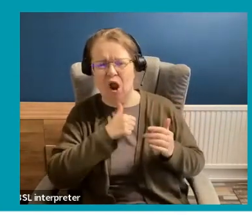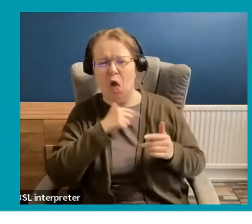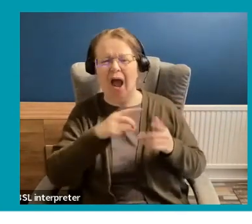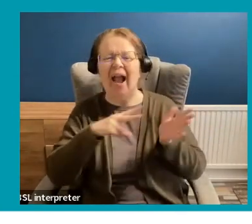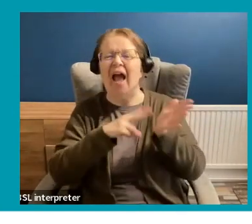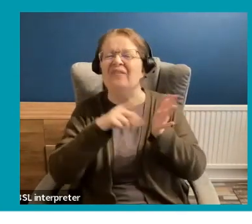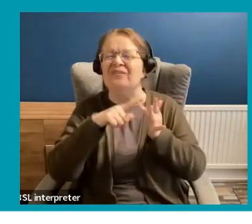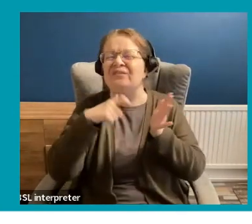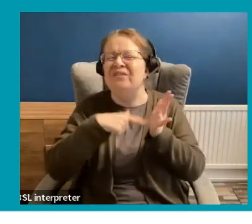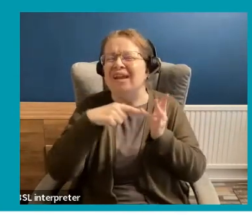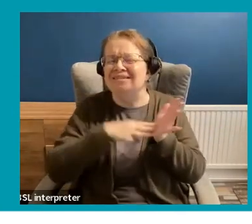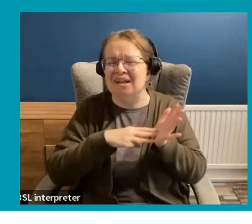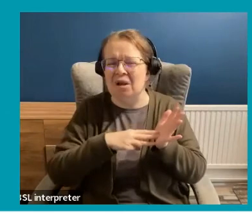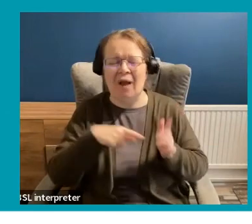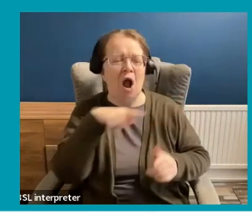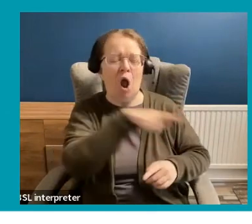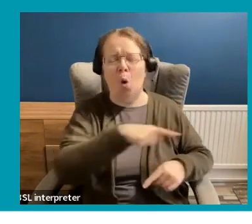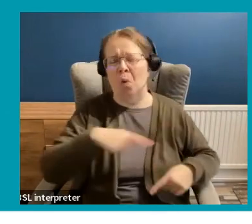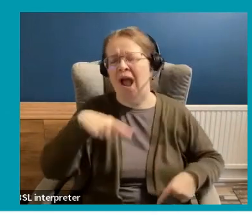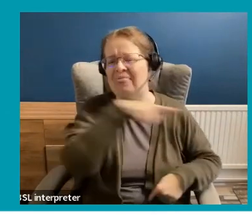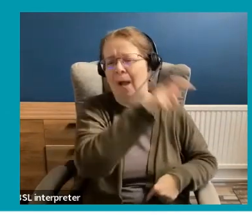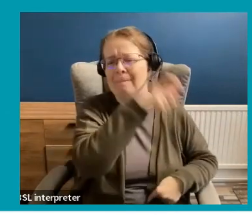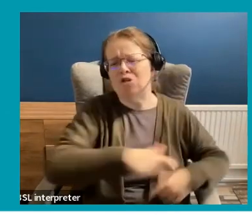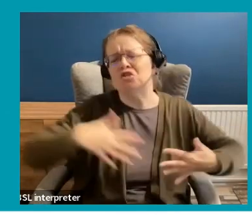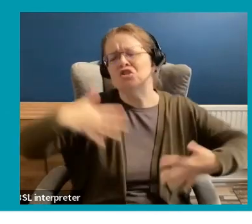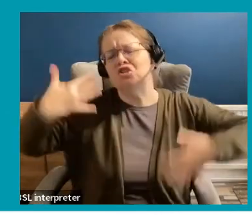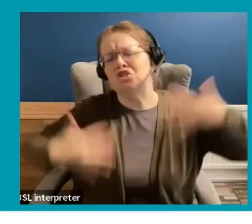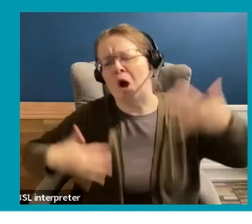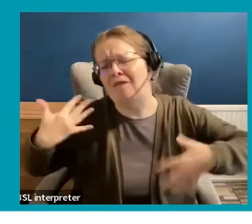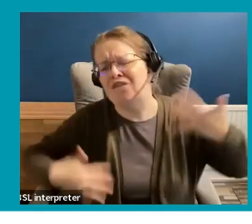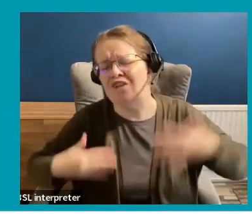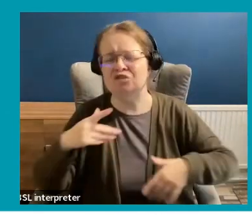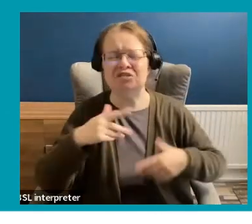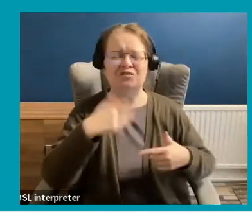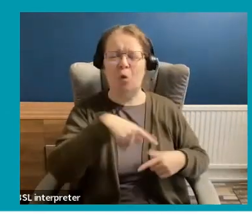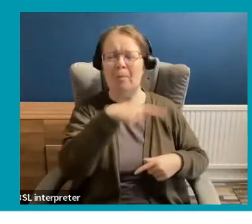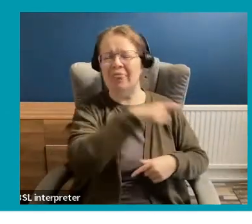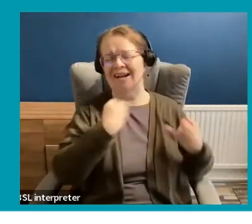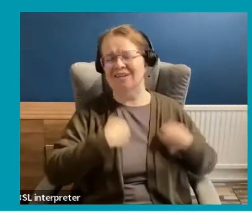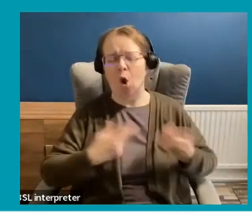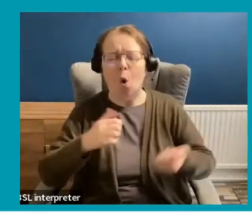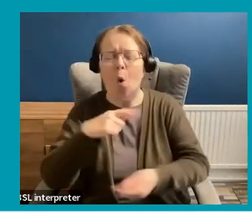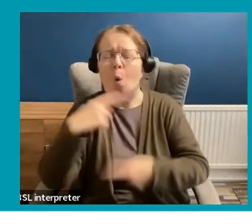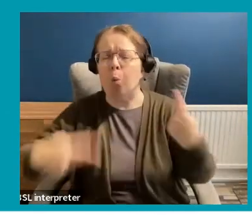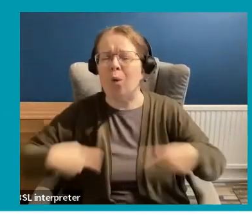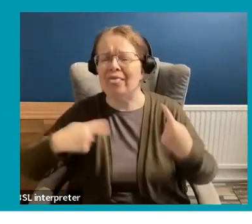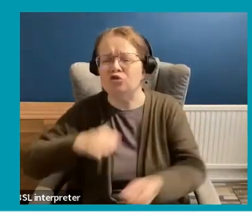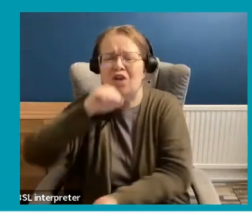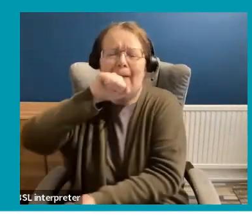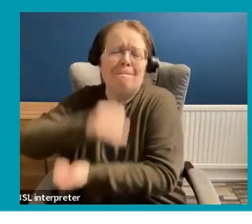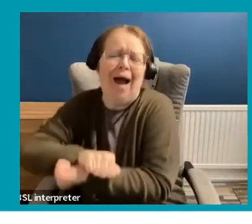like they suffer from this or wheelchair-bound or those kind of victim types of terminology.